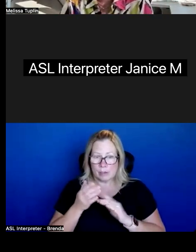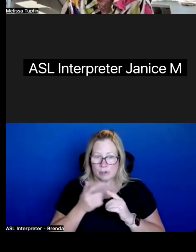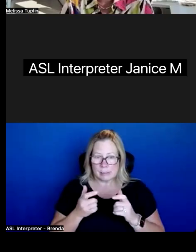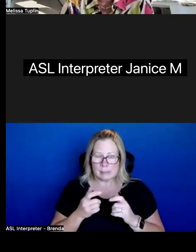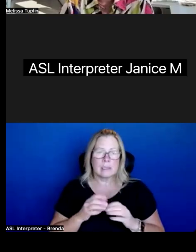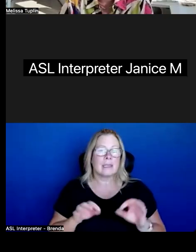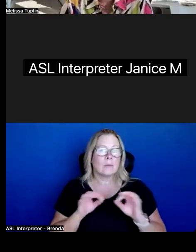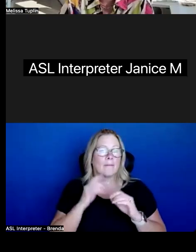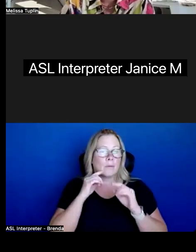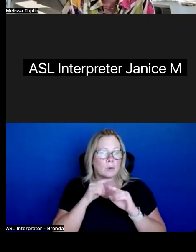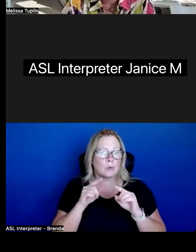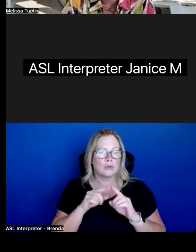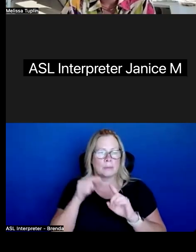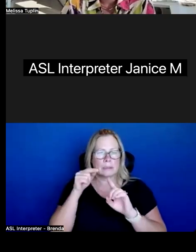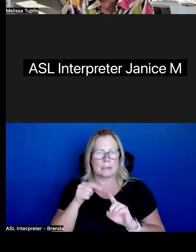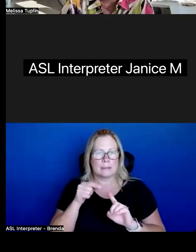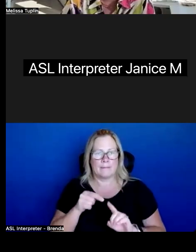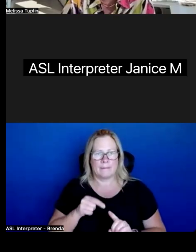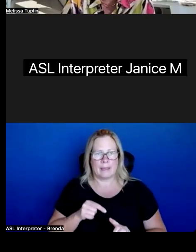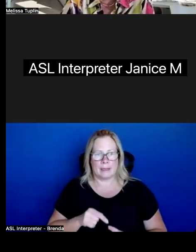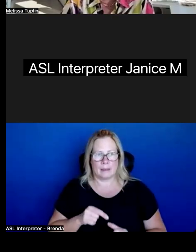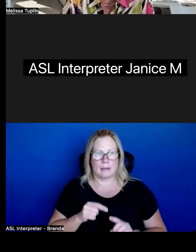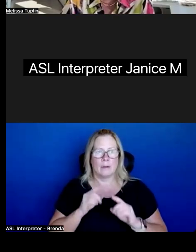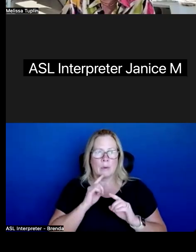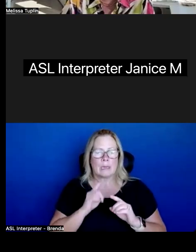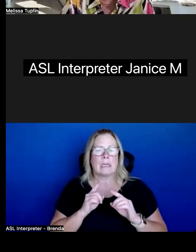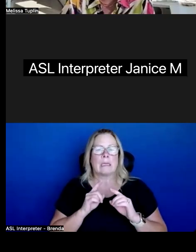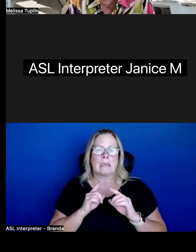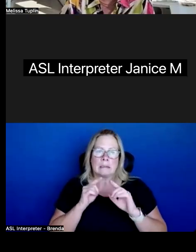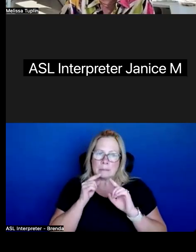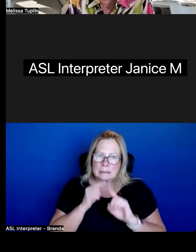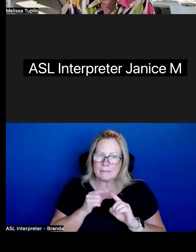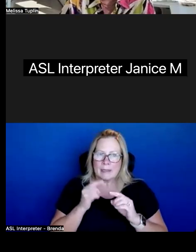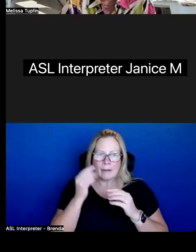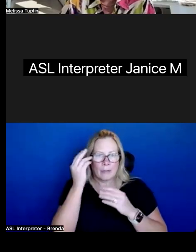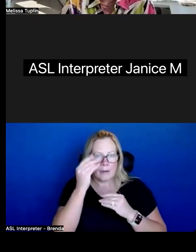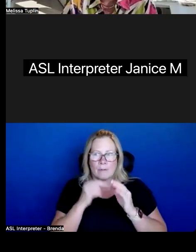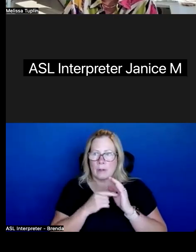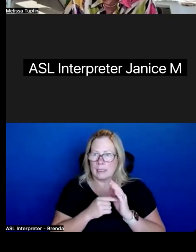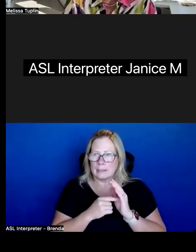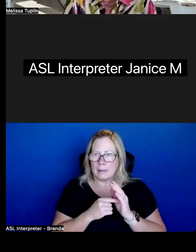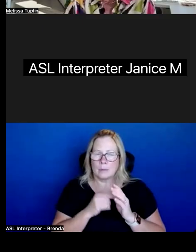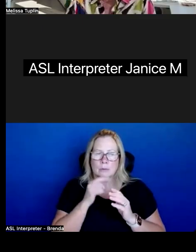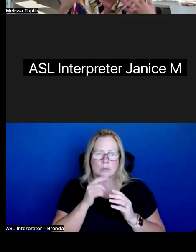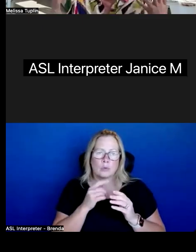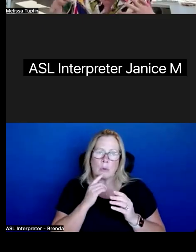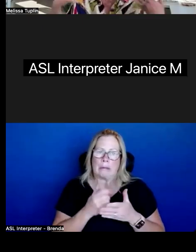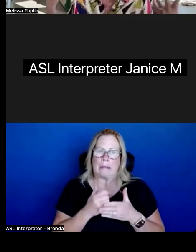two or three really specific, thoughtful examples in each section will go much further than a long